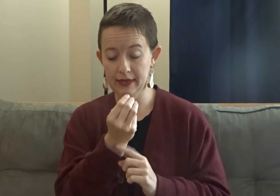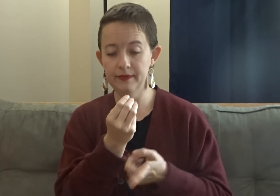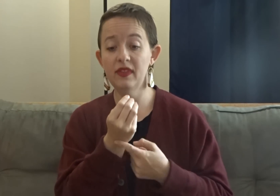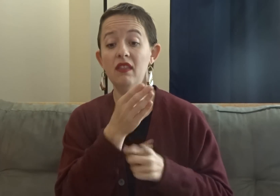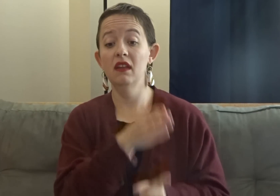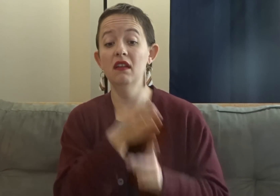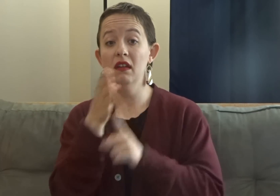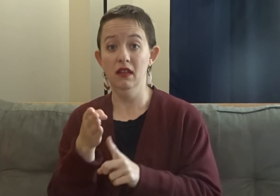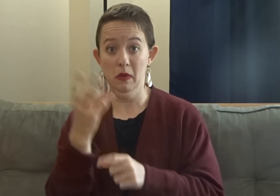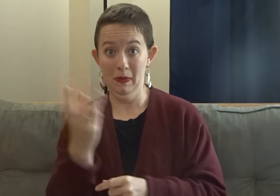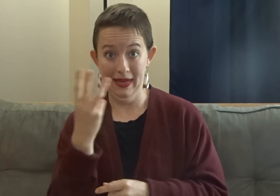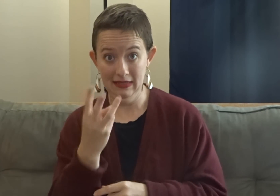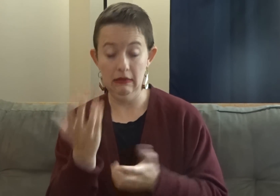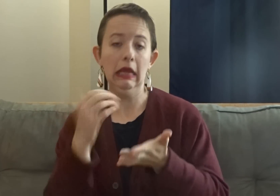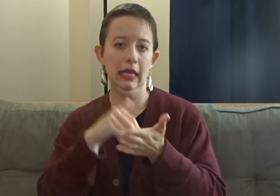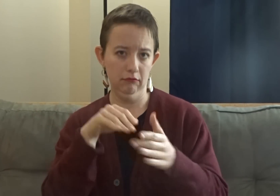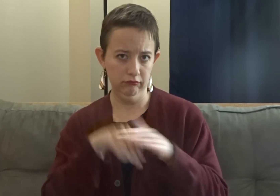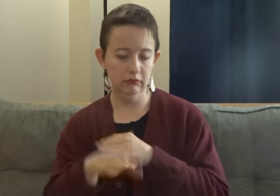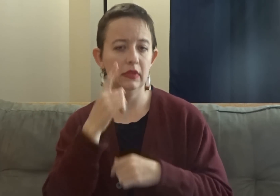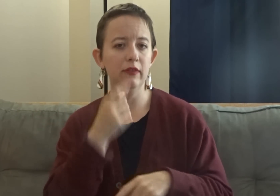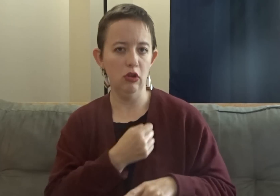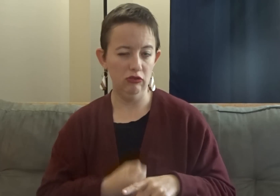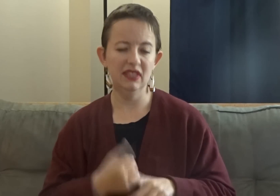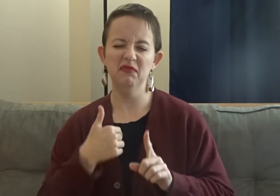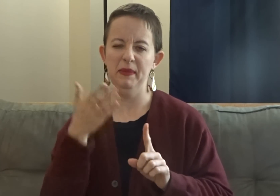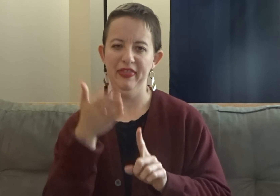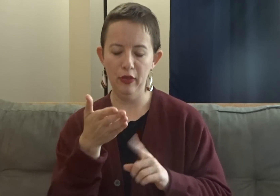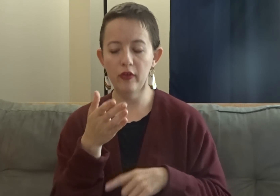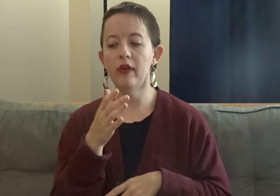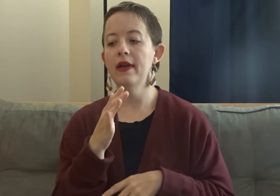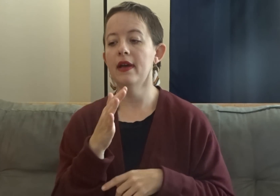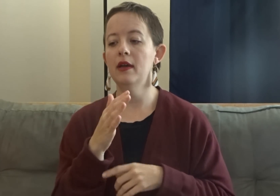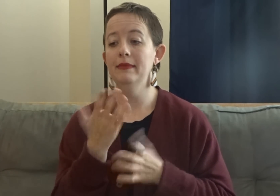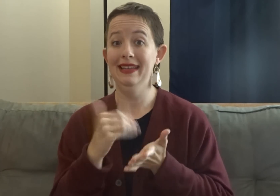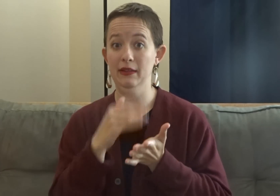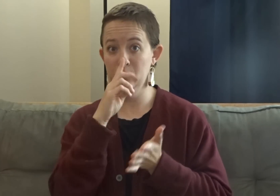That's Monday and then she will go back again on Wednesday for another ultrasound, which I will be there.